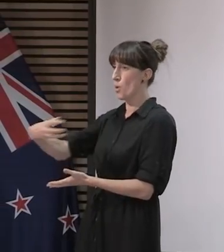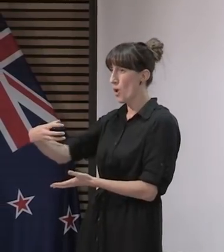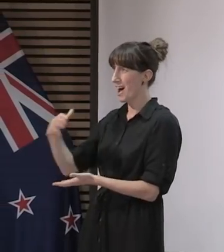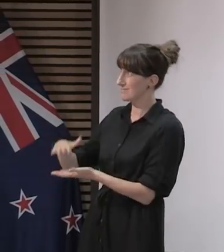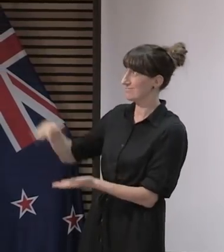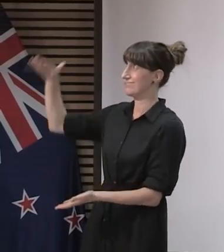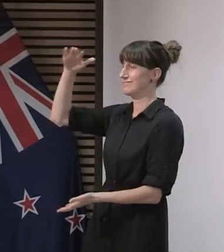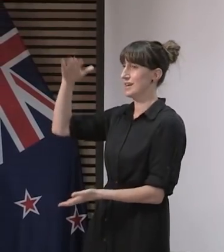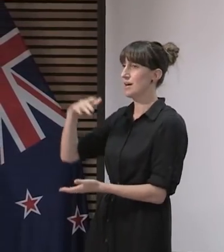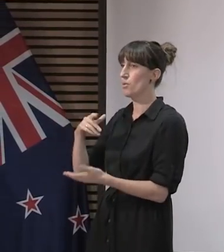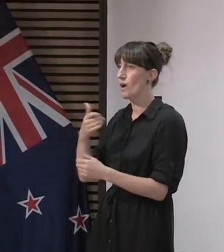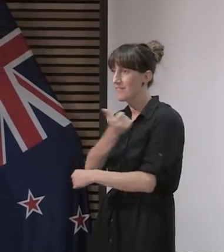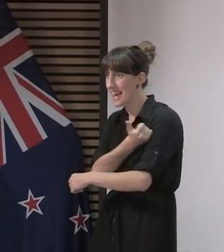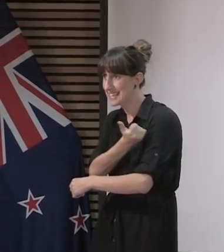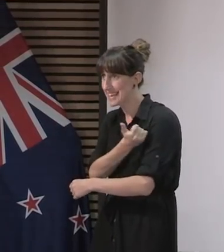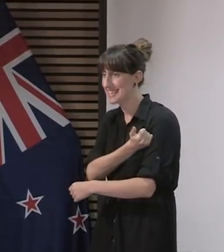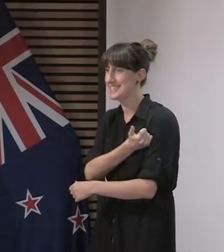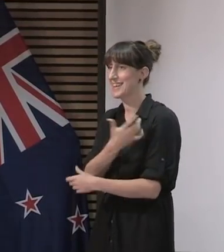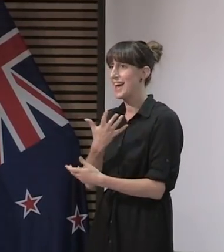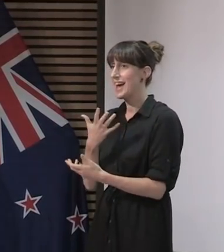we continue to have more vaccine coming into the country.